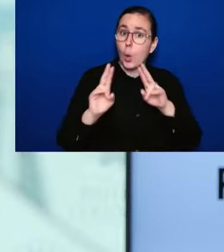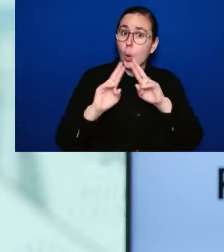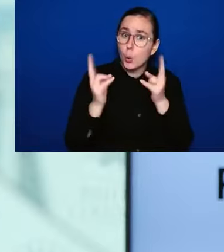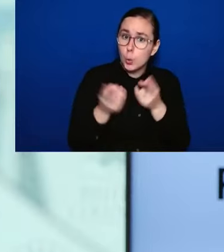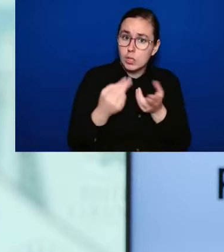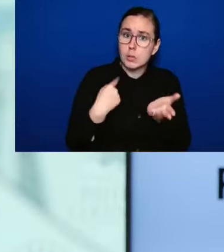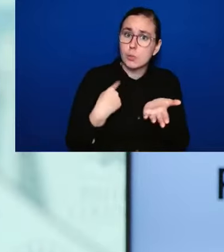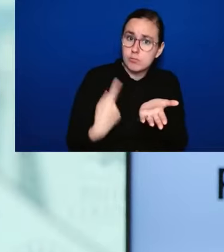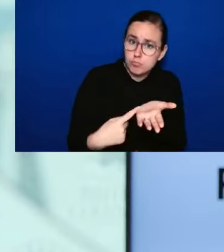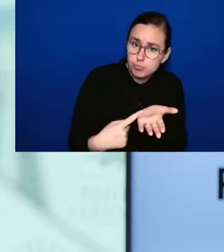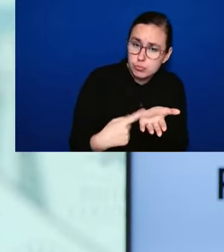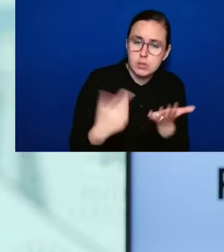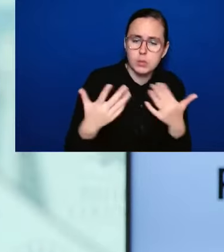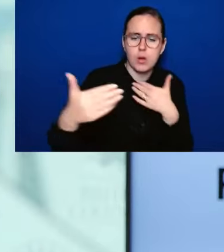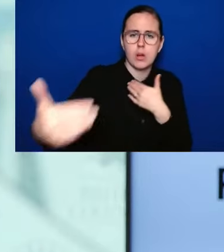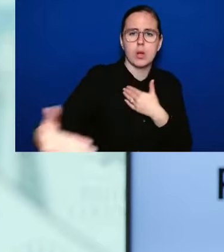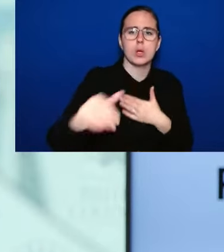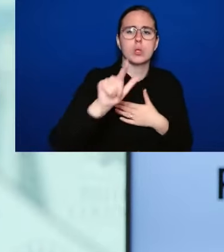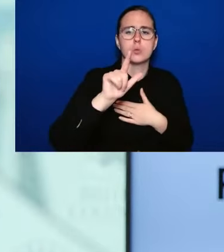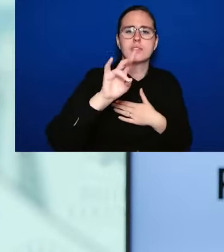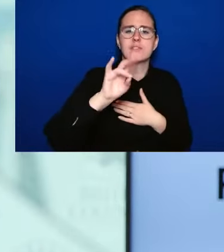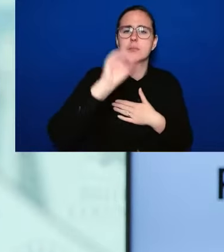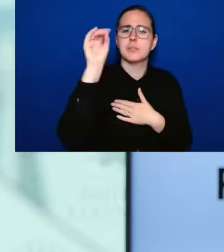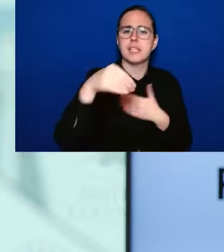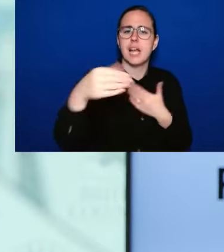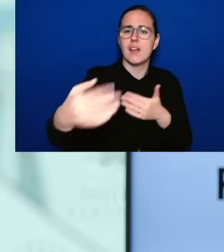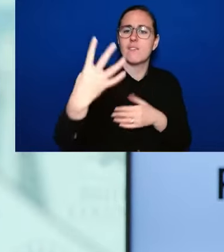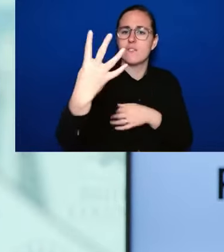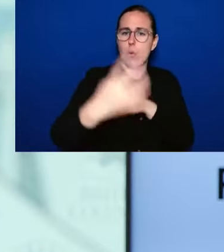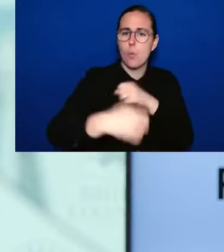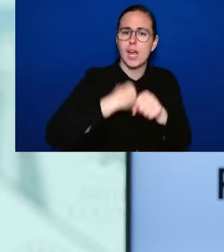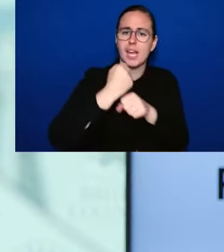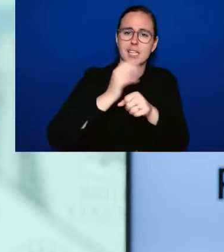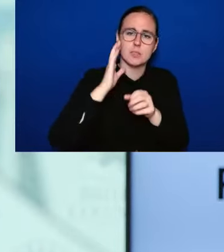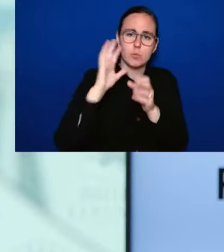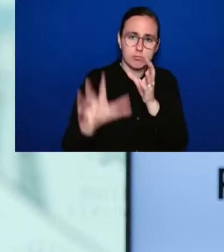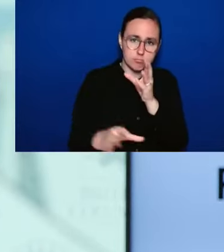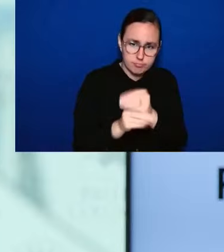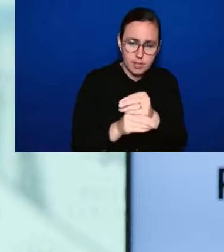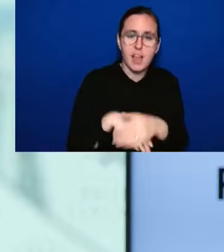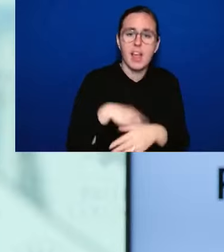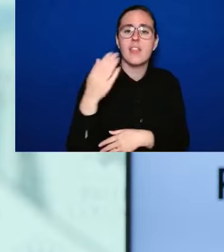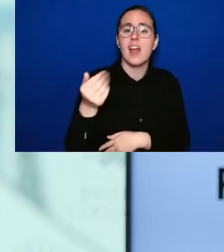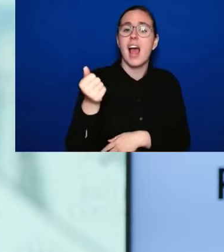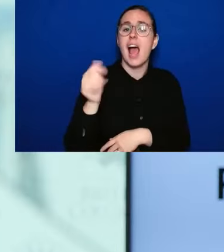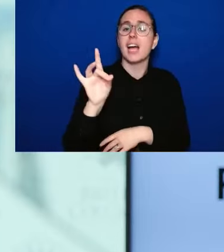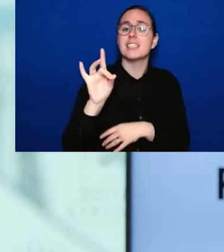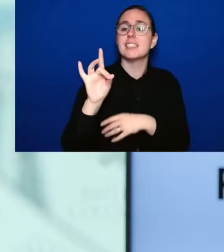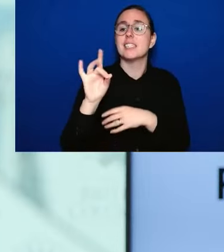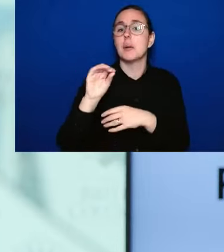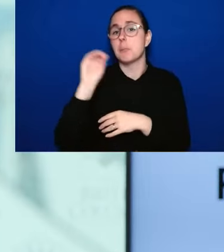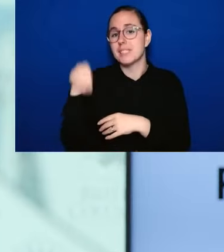For years we've added. In the nurse's bragging unibody team percent rather than the ambulance paramedics one